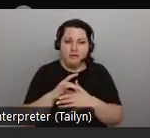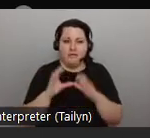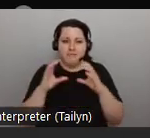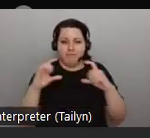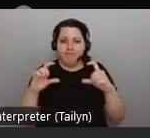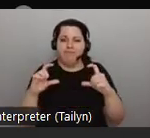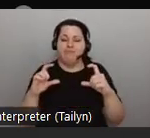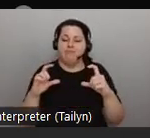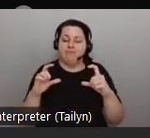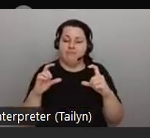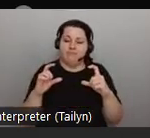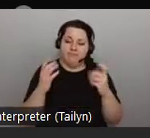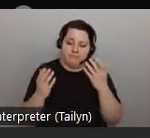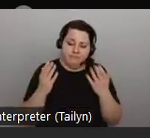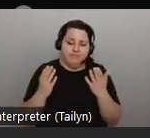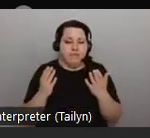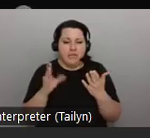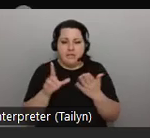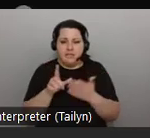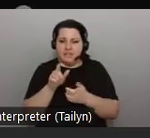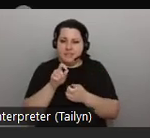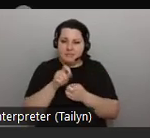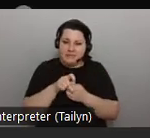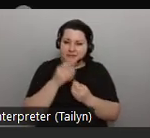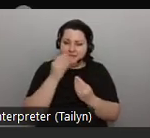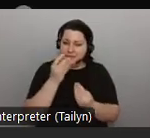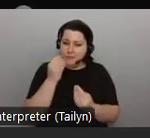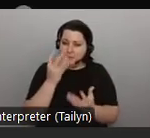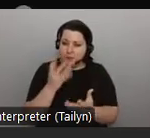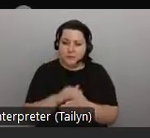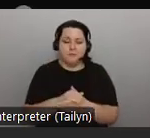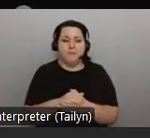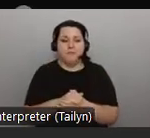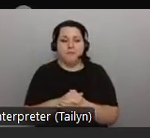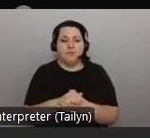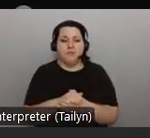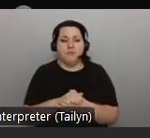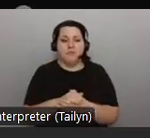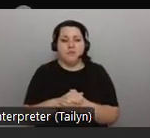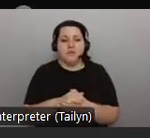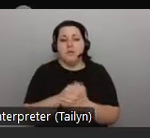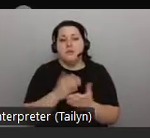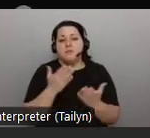into an understandable manner, so you have heading one to start the document, and then heading two is kind of our